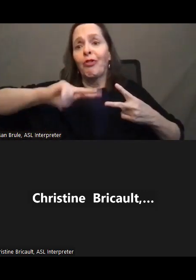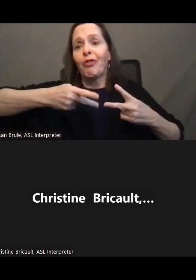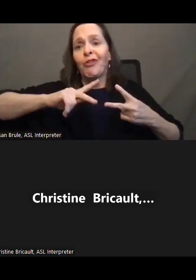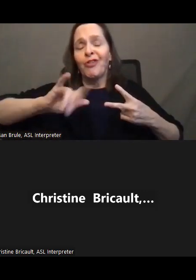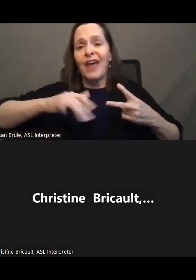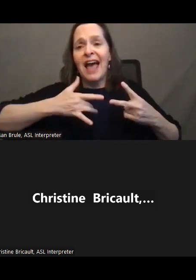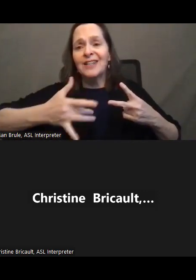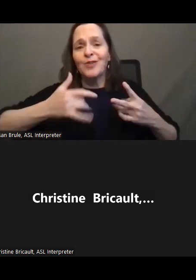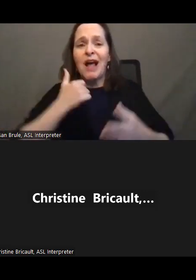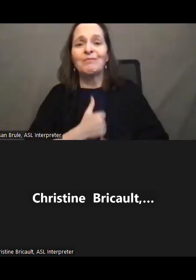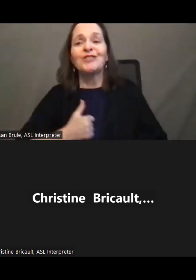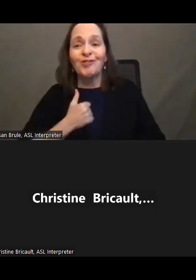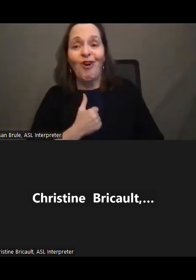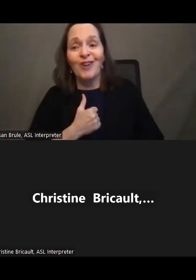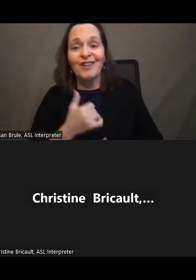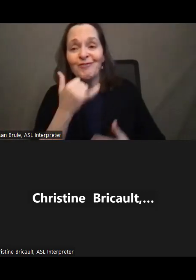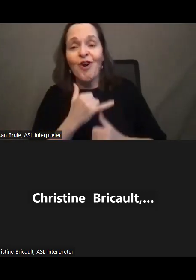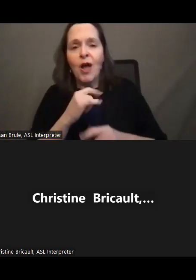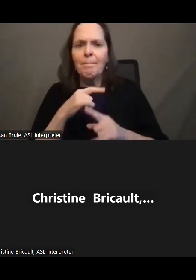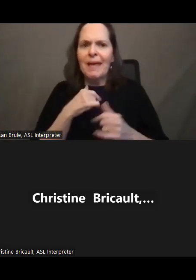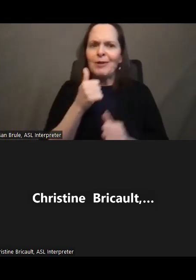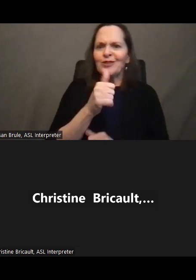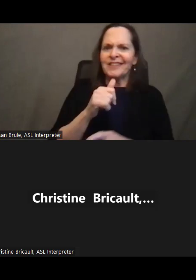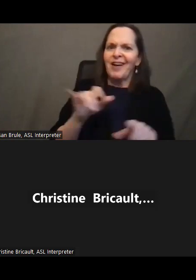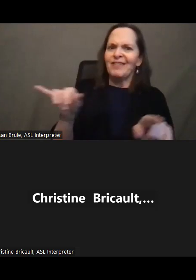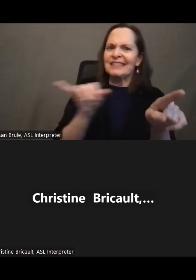But the correct usage here is "Reasonable modification.